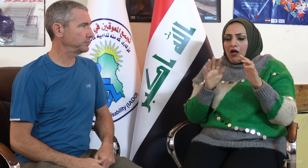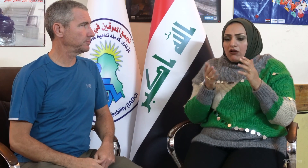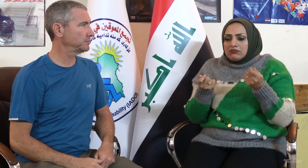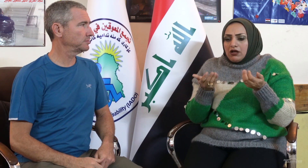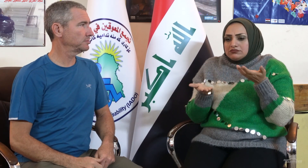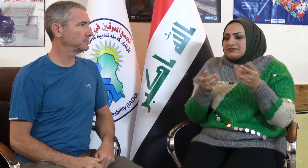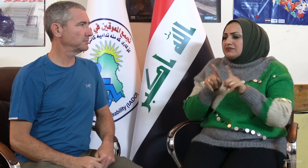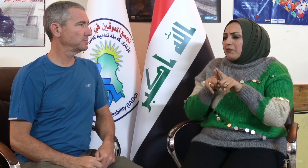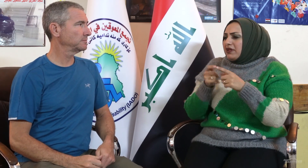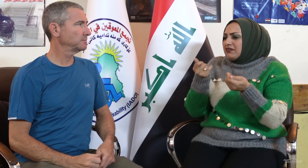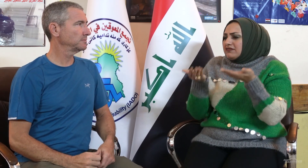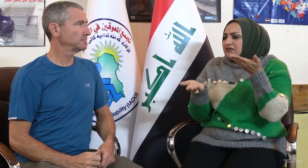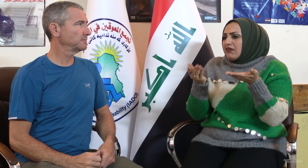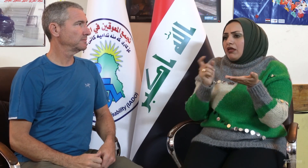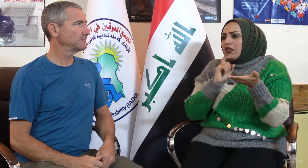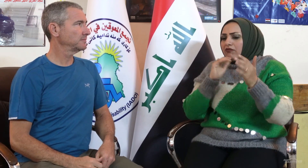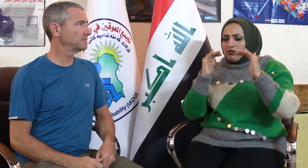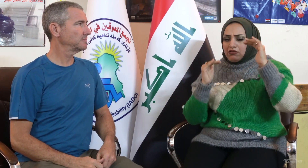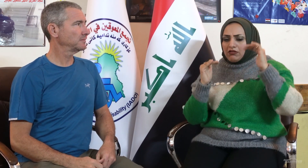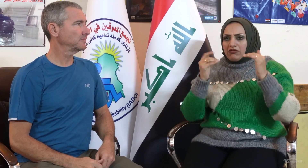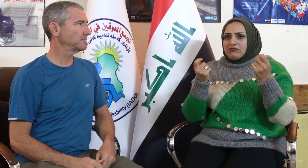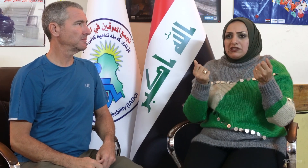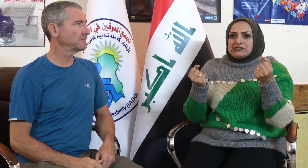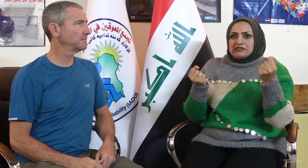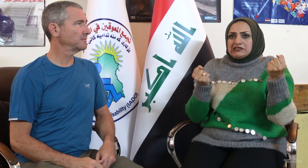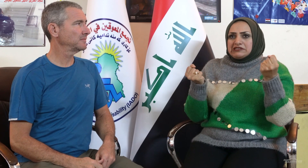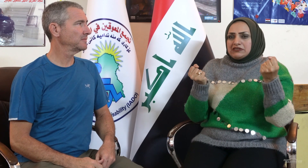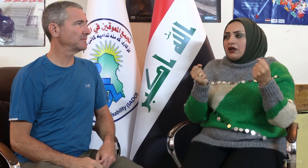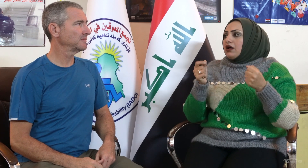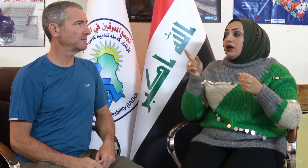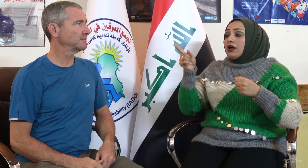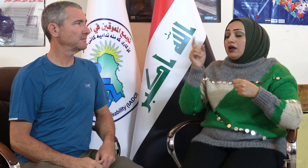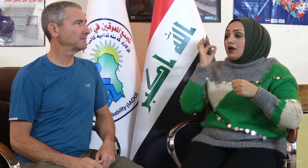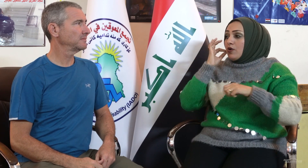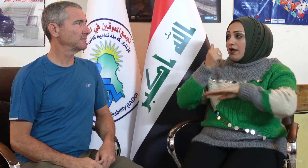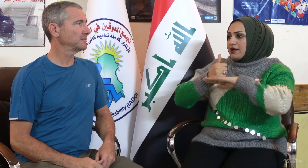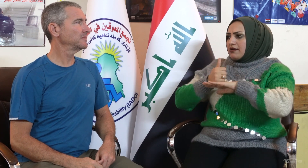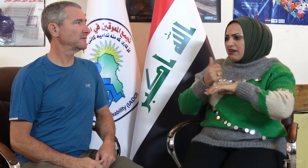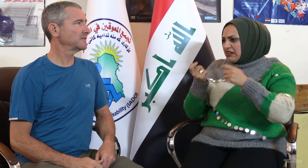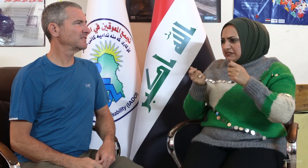It’s a challenge trying to get support from a hearing government body.